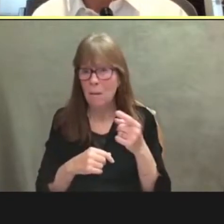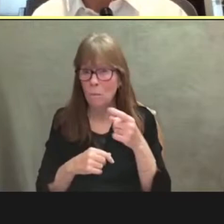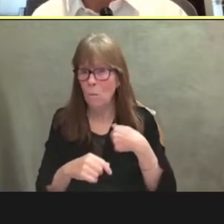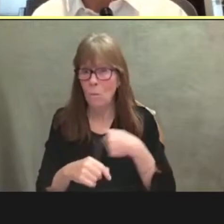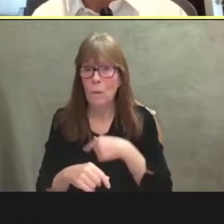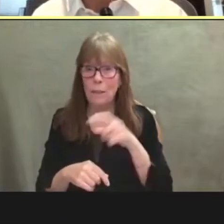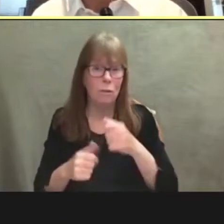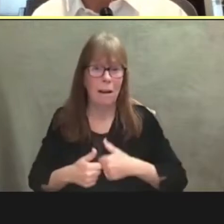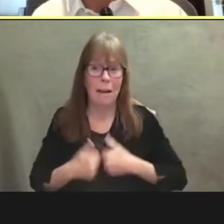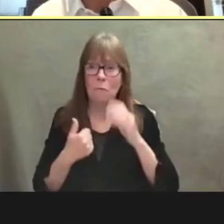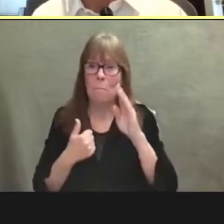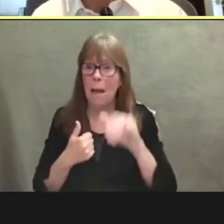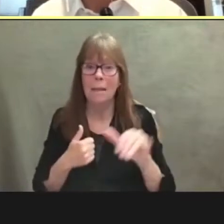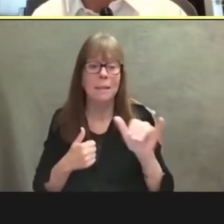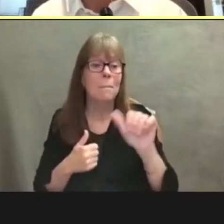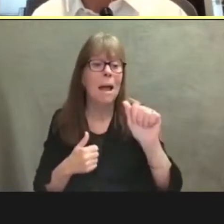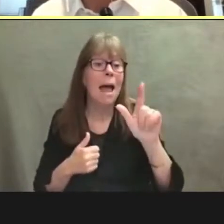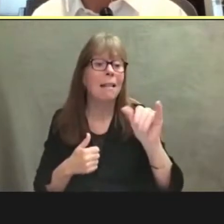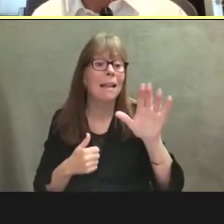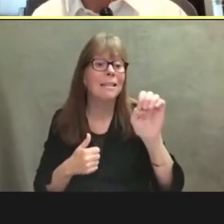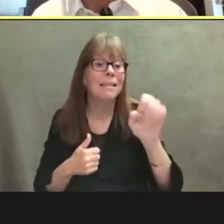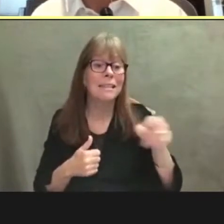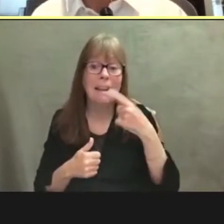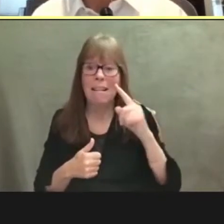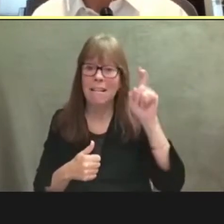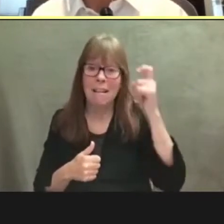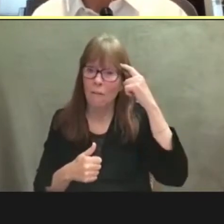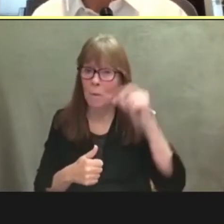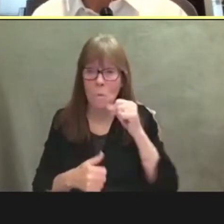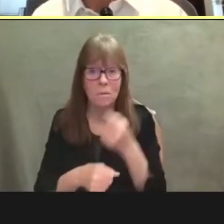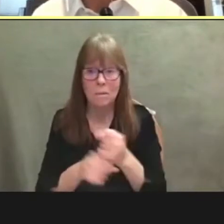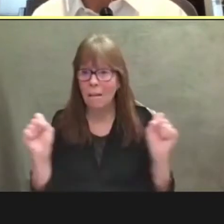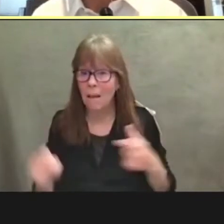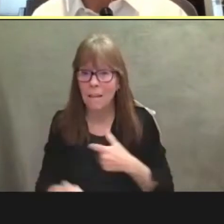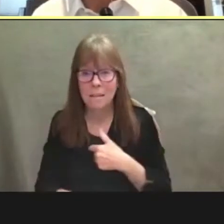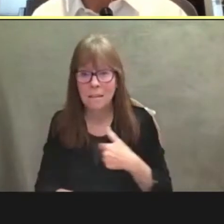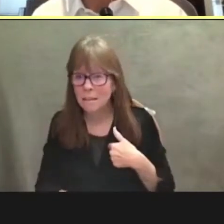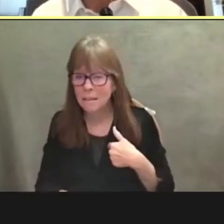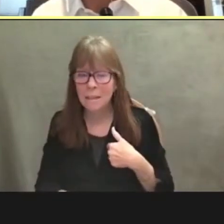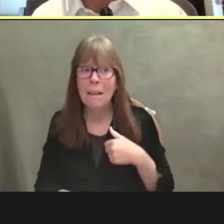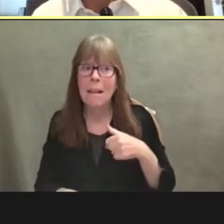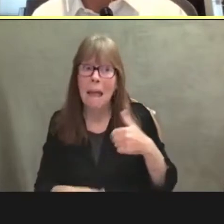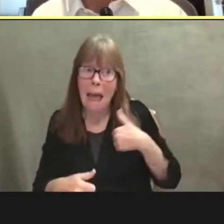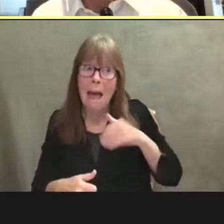As Alice said, you know, the state isn't going to save us. The state has to do its part.